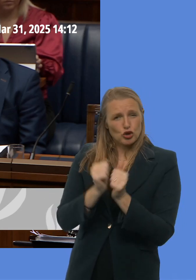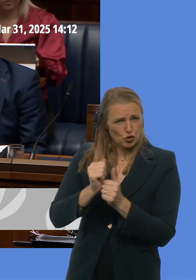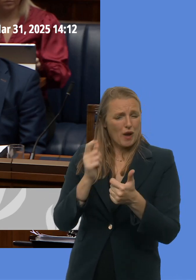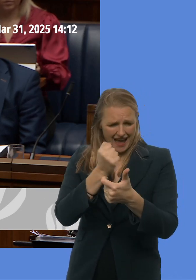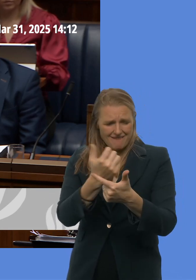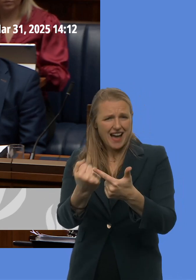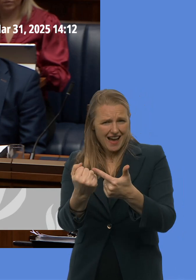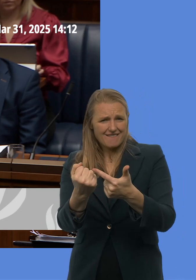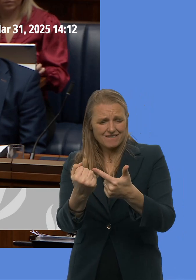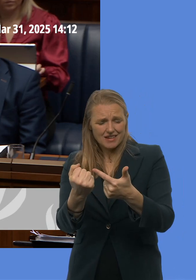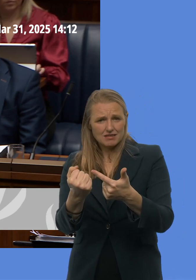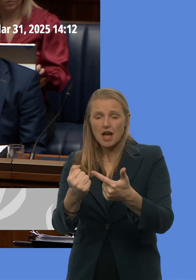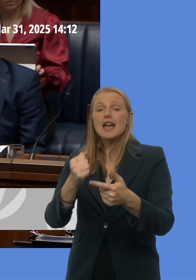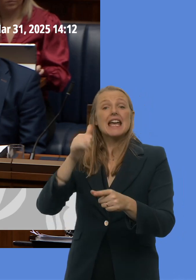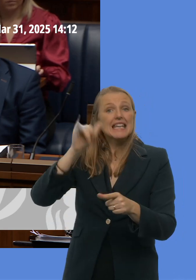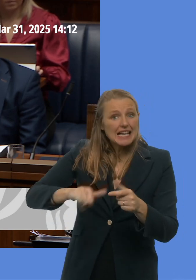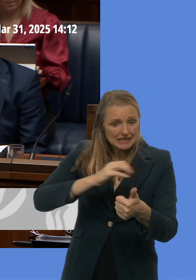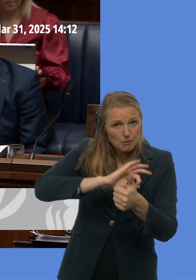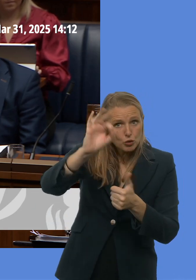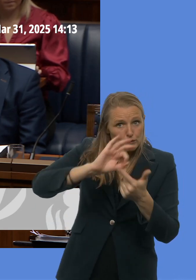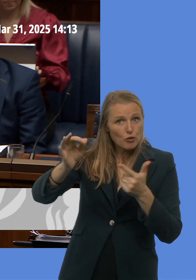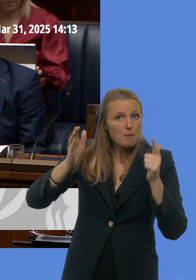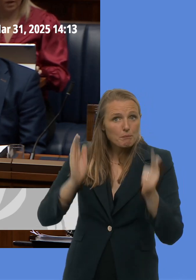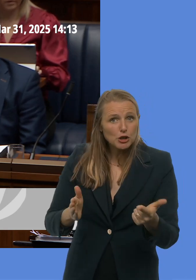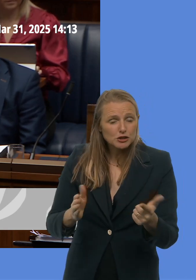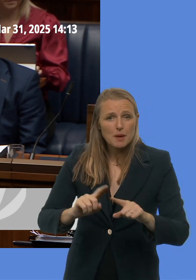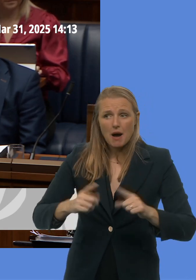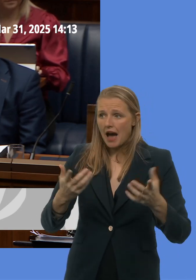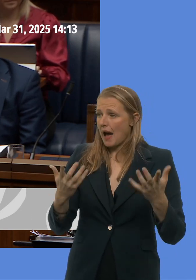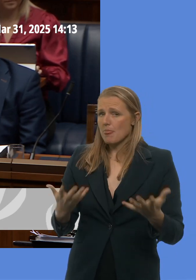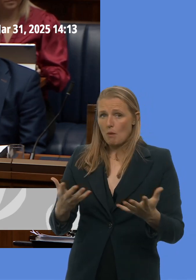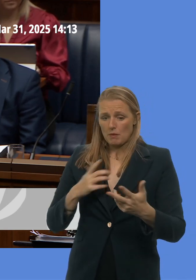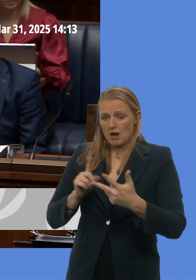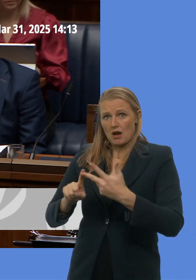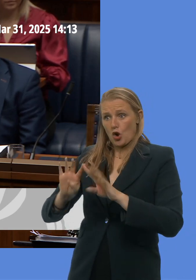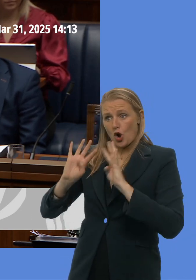at how we improve on all of that. At this stage, I advise the Member that I am open-minded as to the way forward on this.